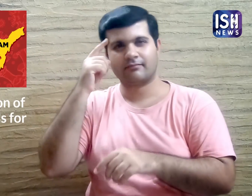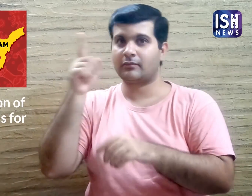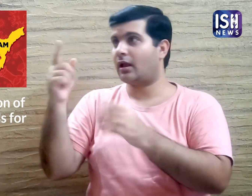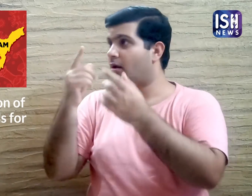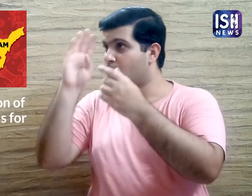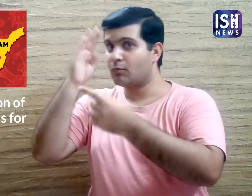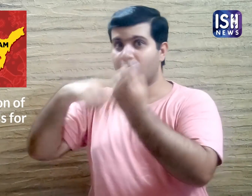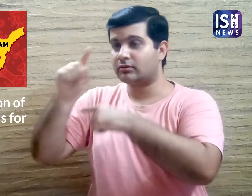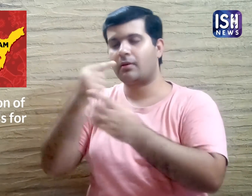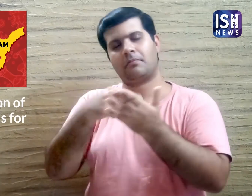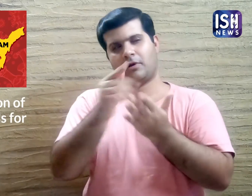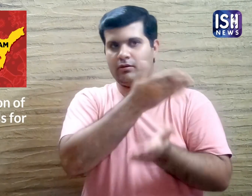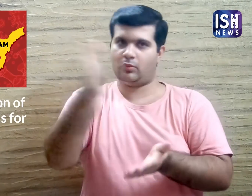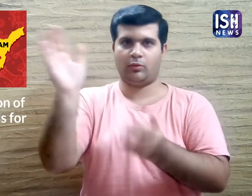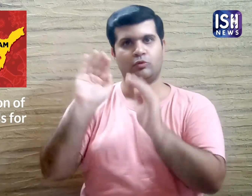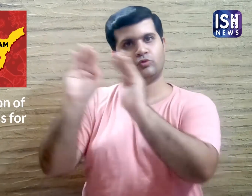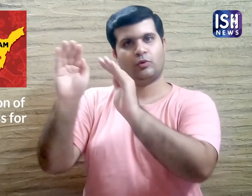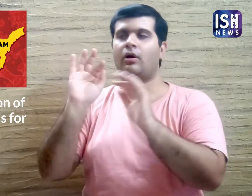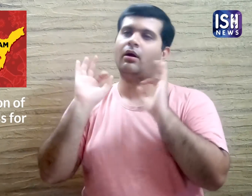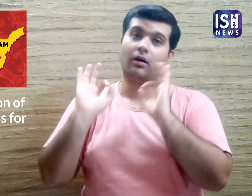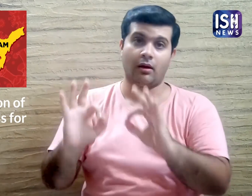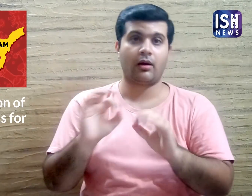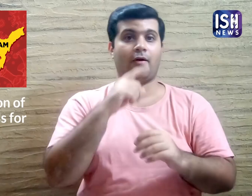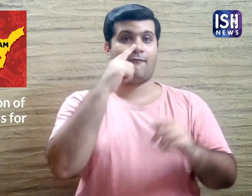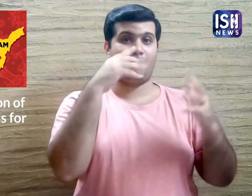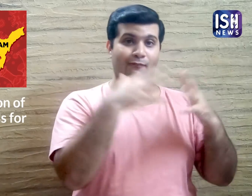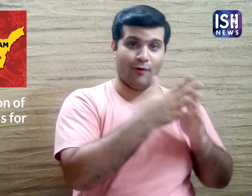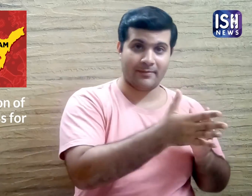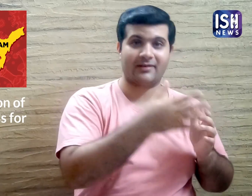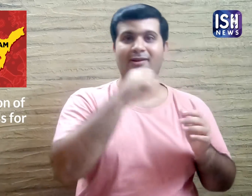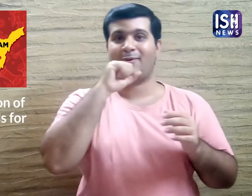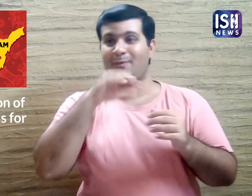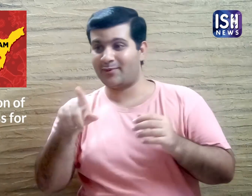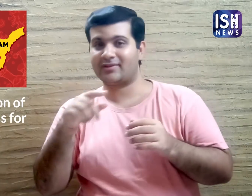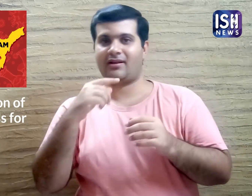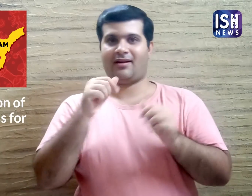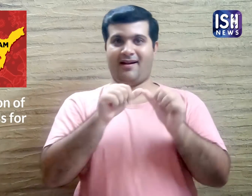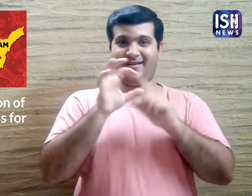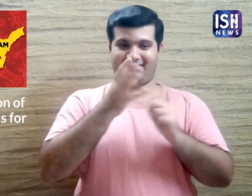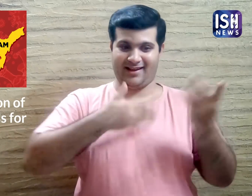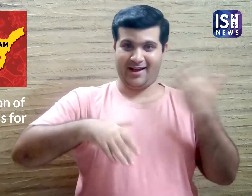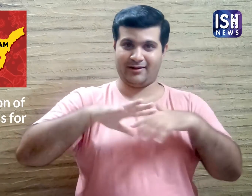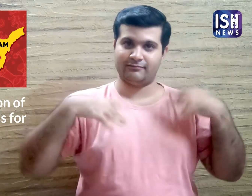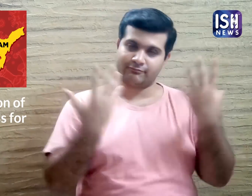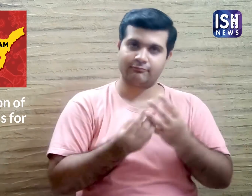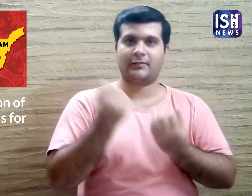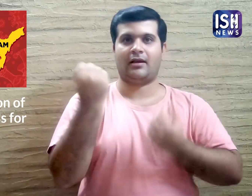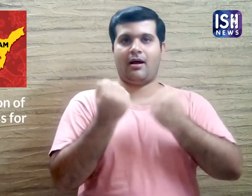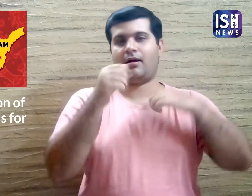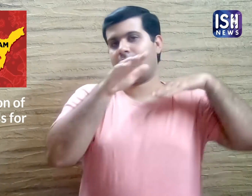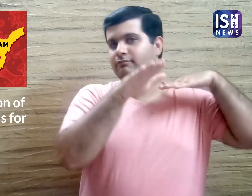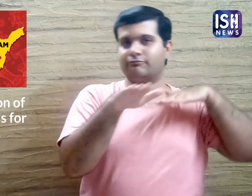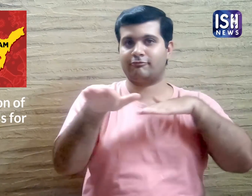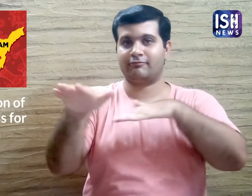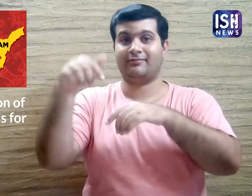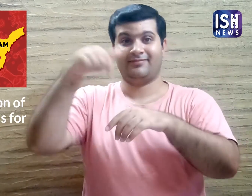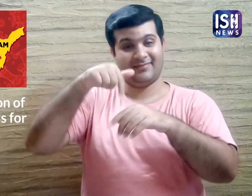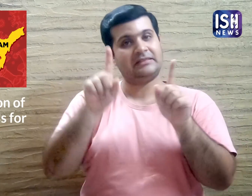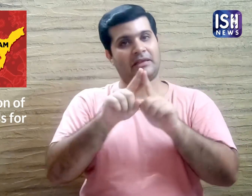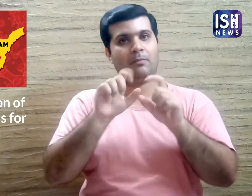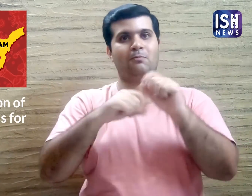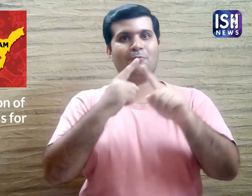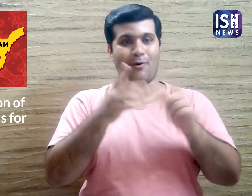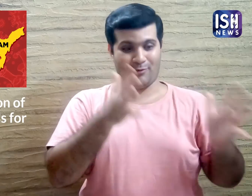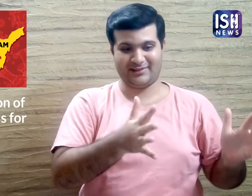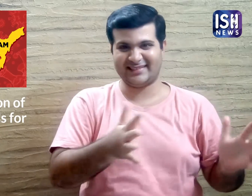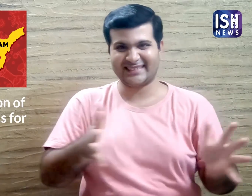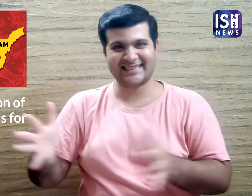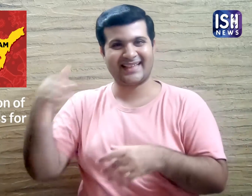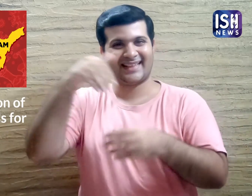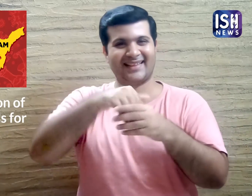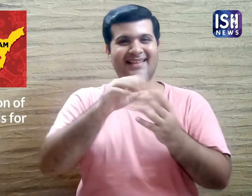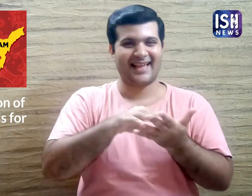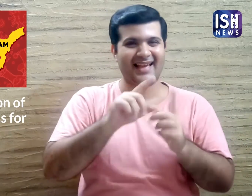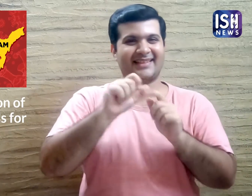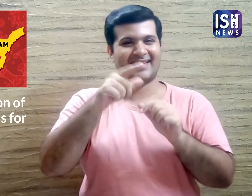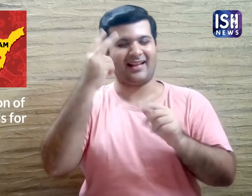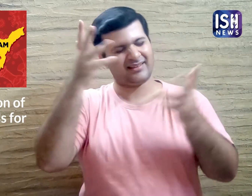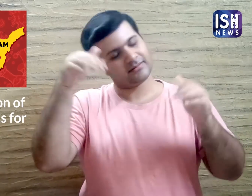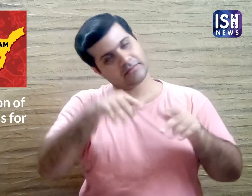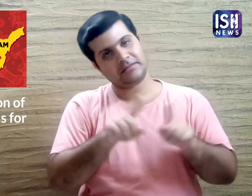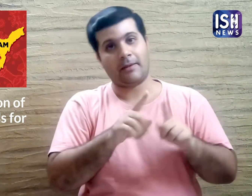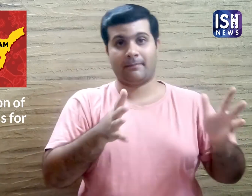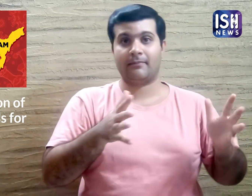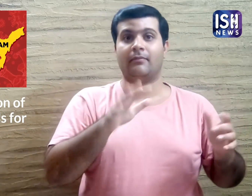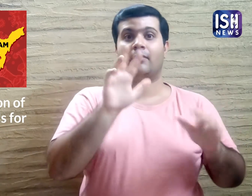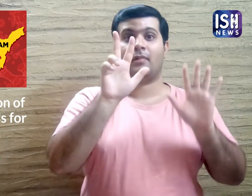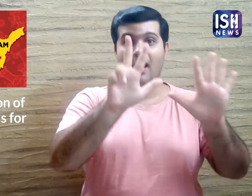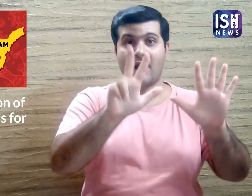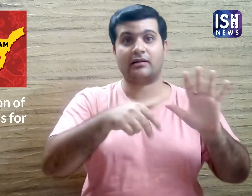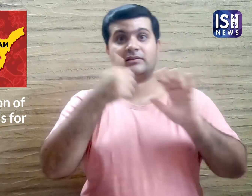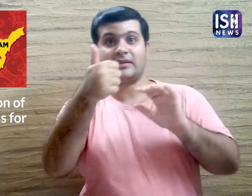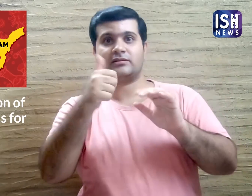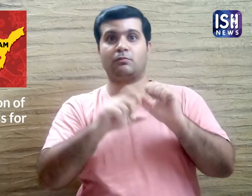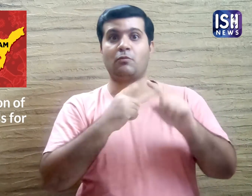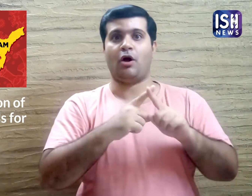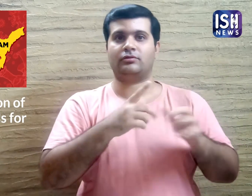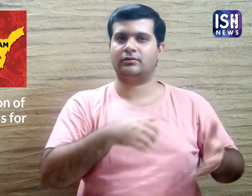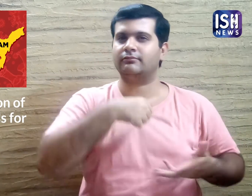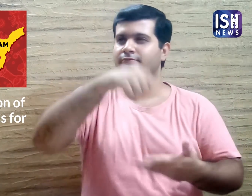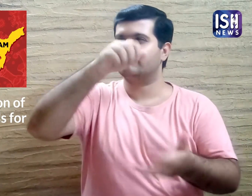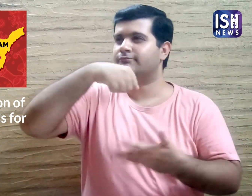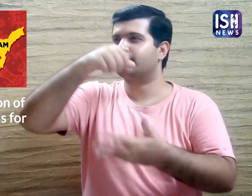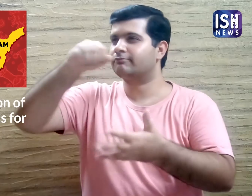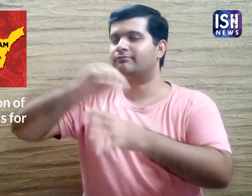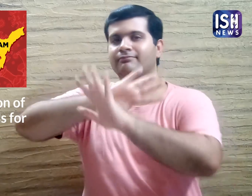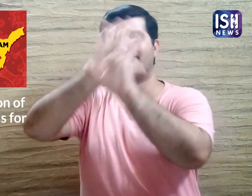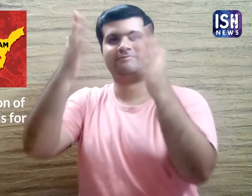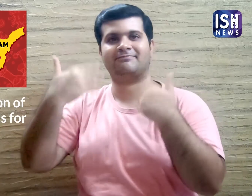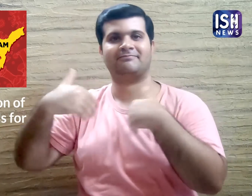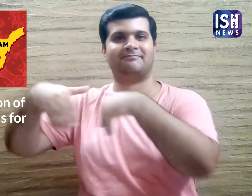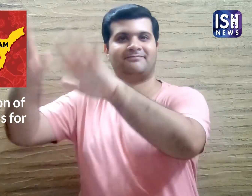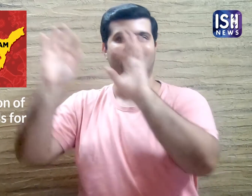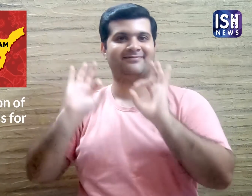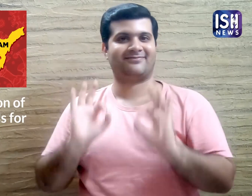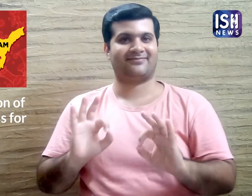After receiving permission from the police AFWD, AYFD and AAD drove to Hajo with 86 boxes of food.